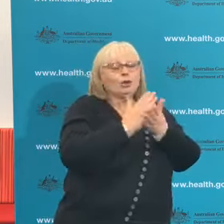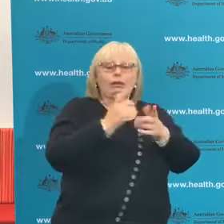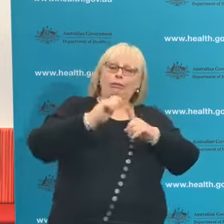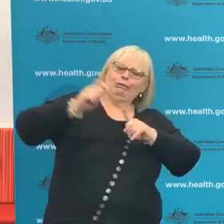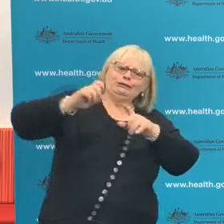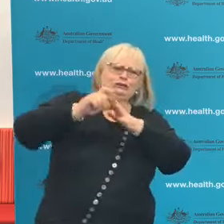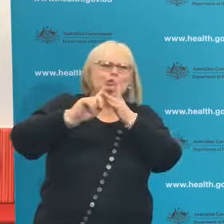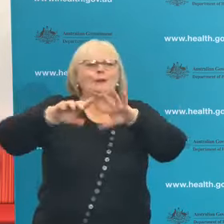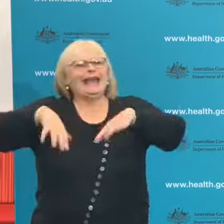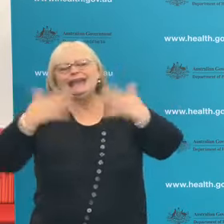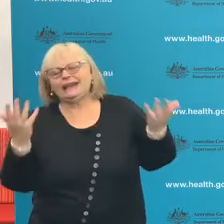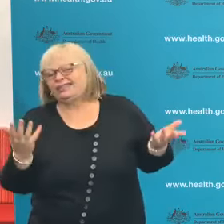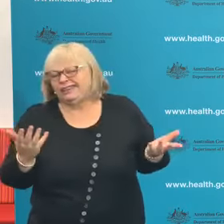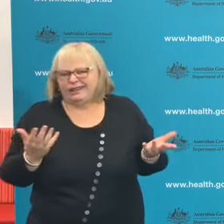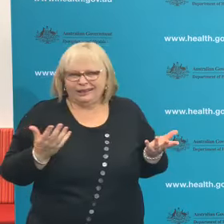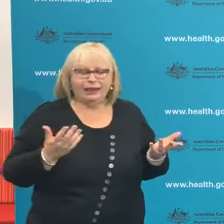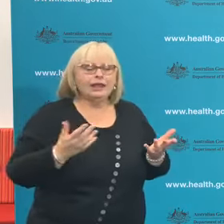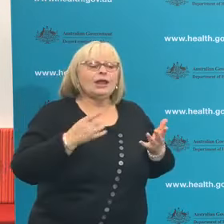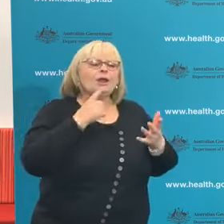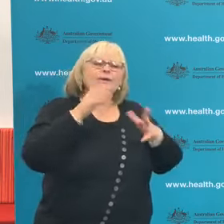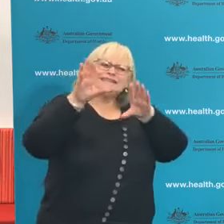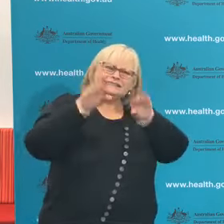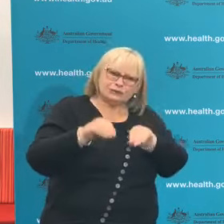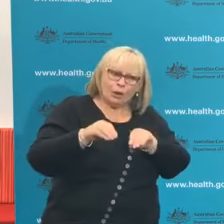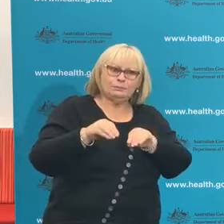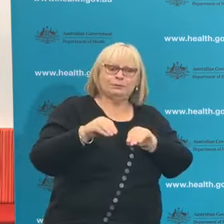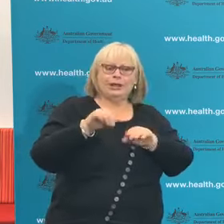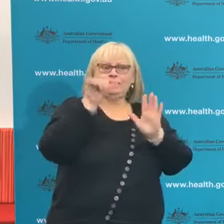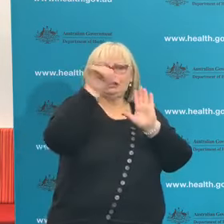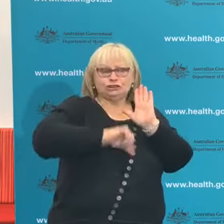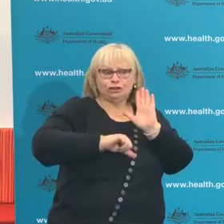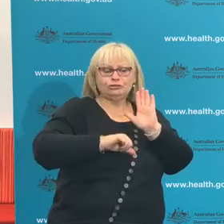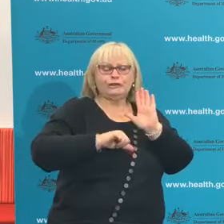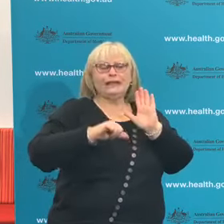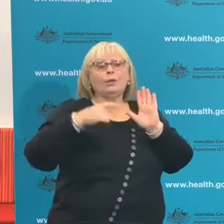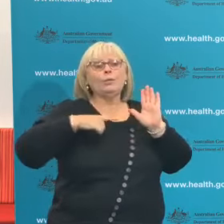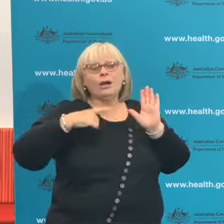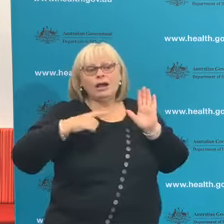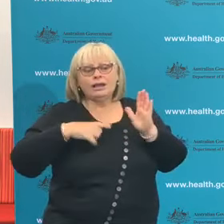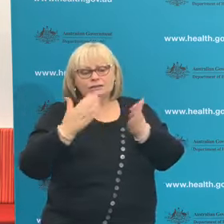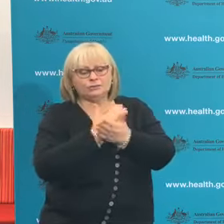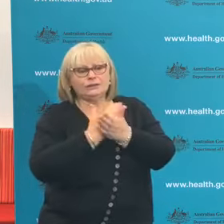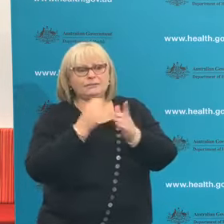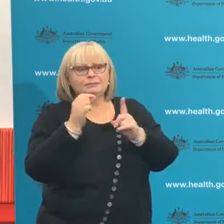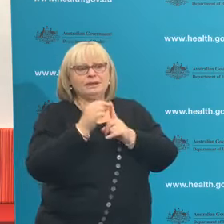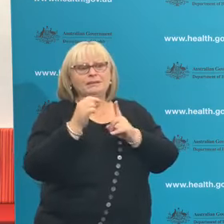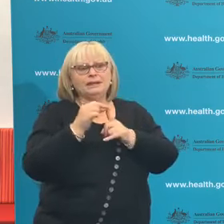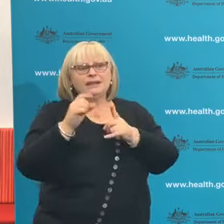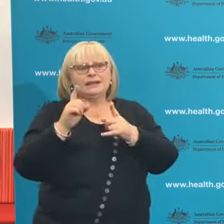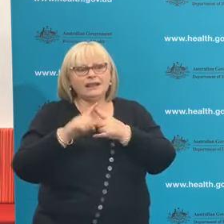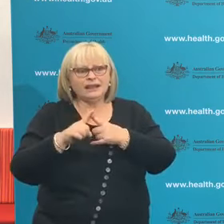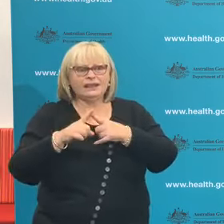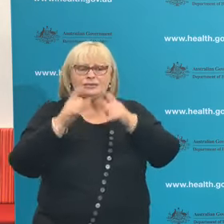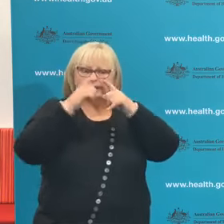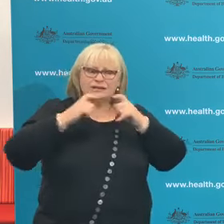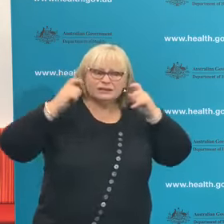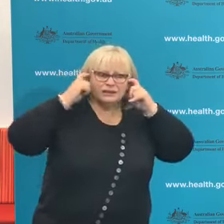reason we stopped elective surgery was managed to preserve personal protective equipment. We have pretty good stocks of that at the moment.